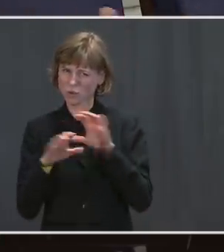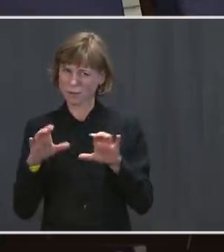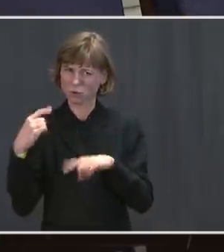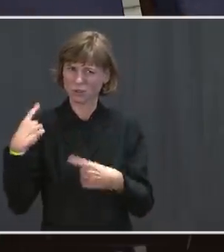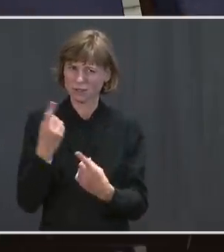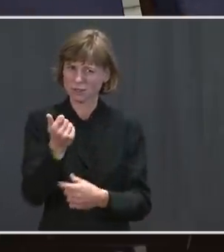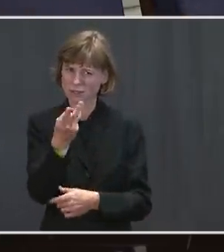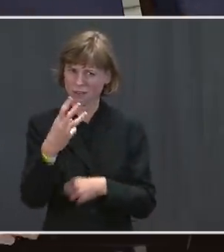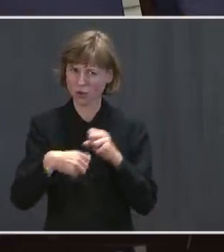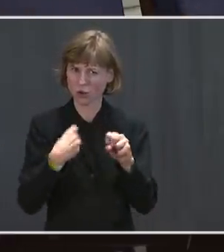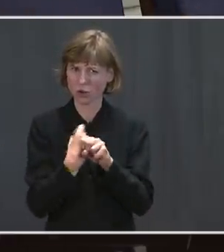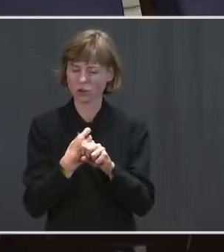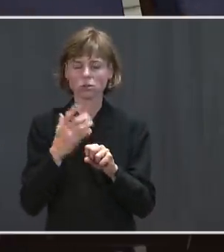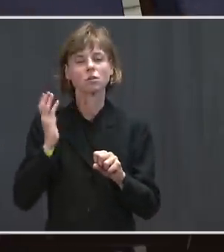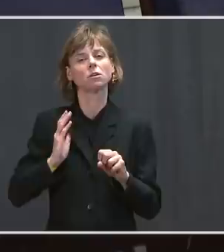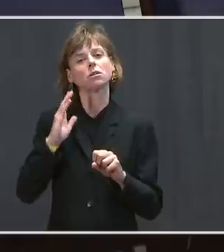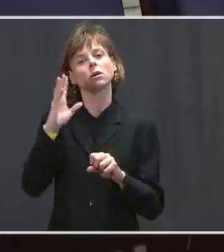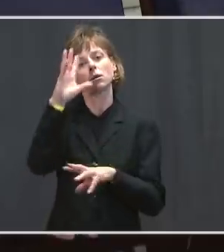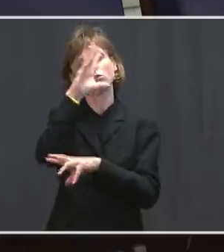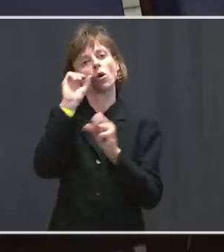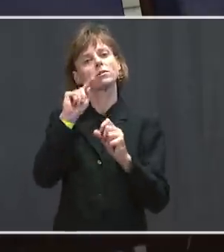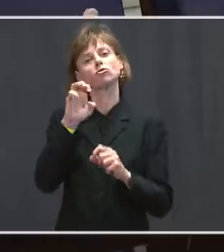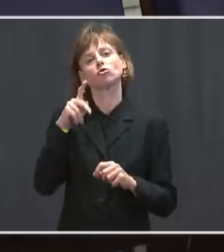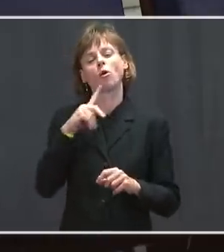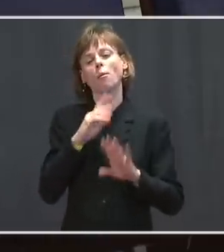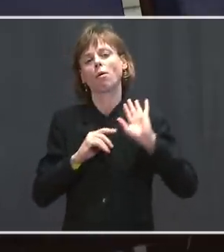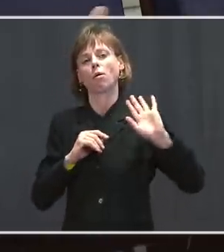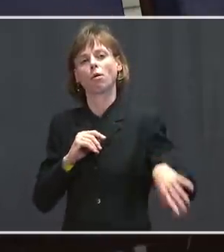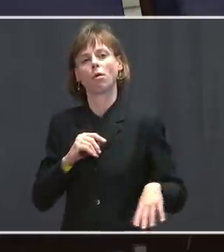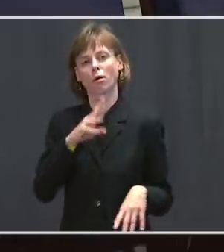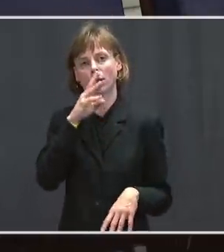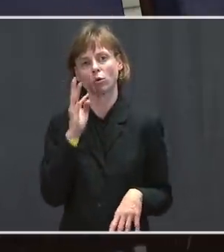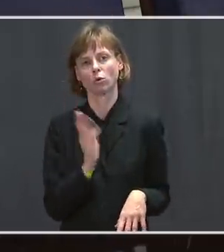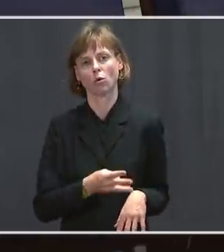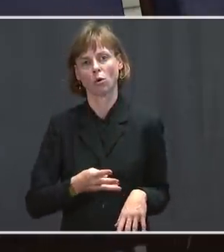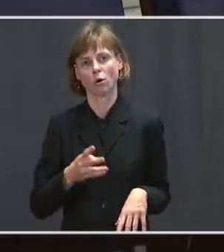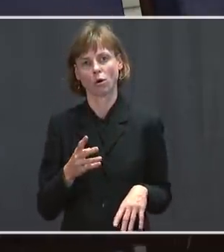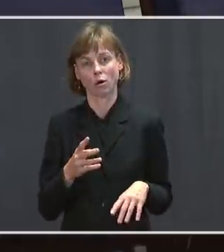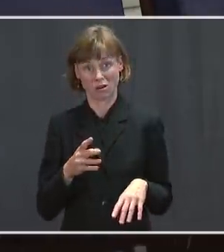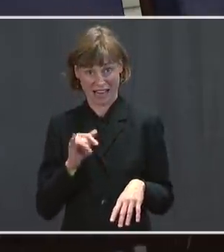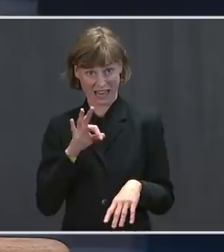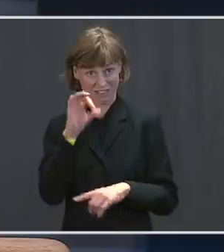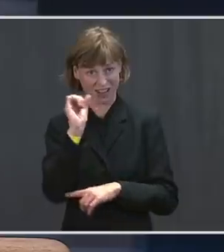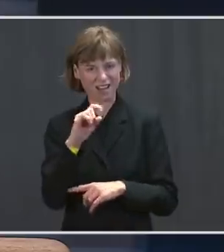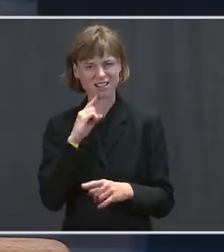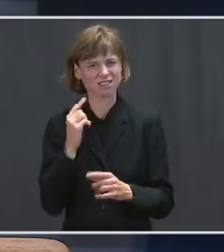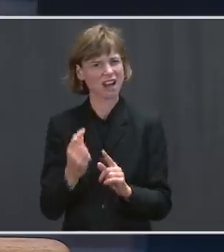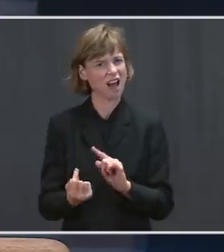where President Trump gave those countries a pass? And if so, how far back does that extend? Mr. Sullivan: I think the way that